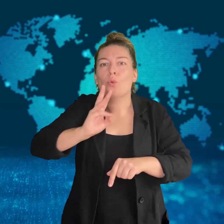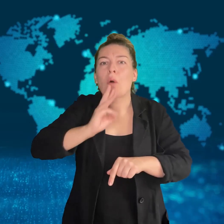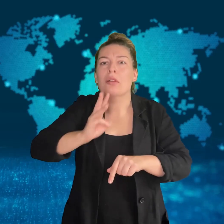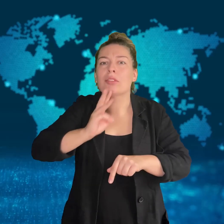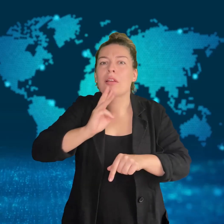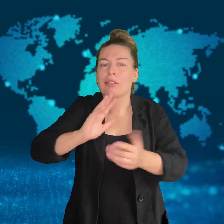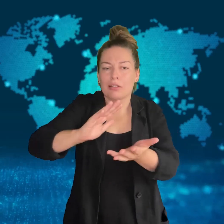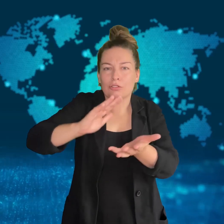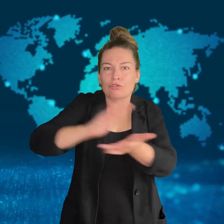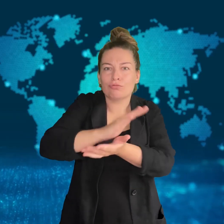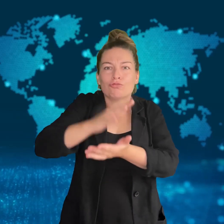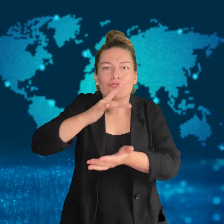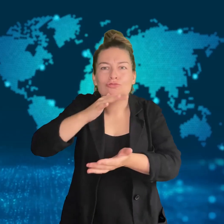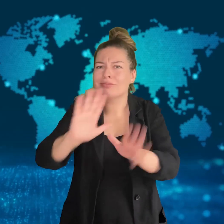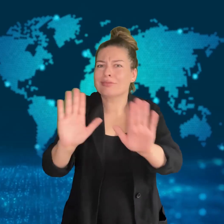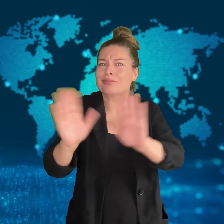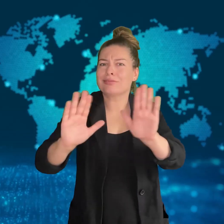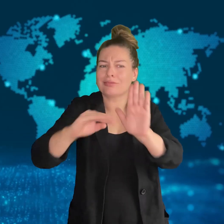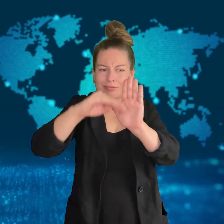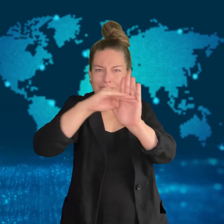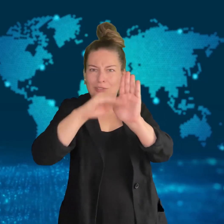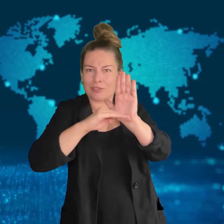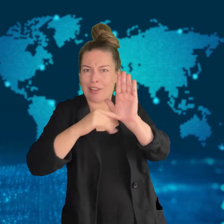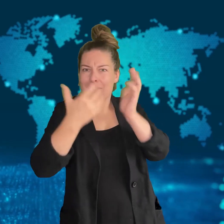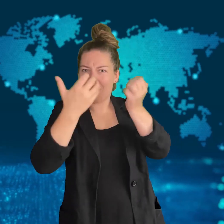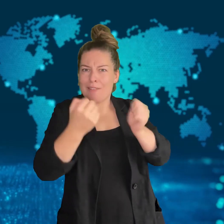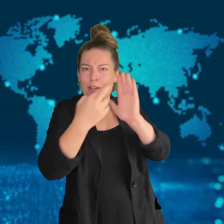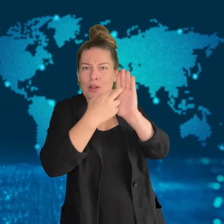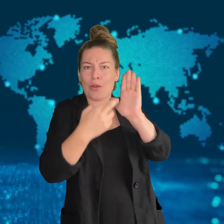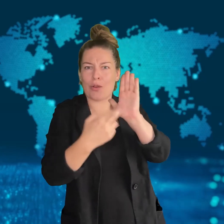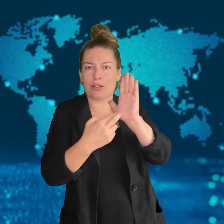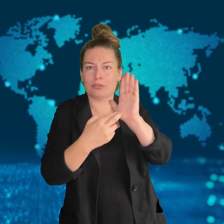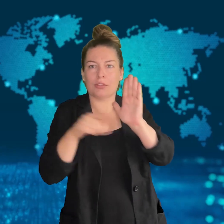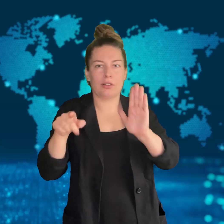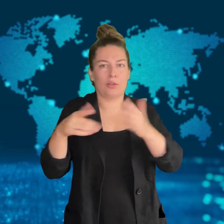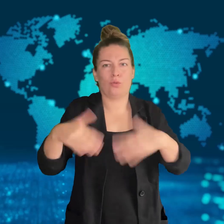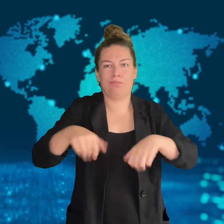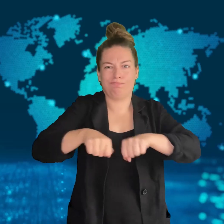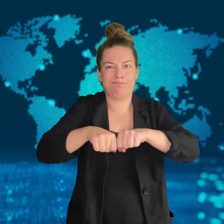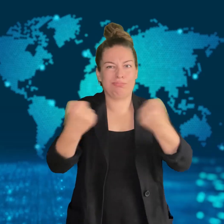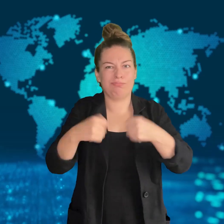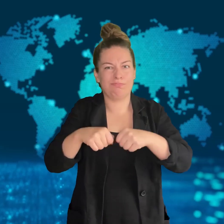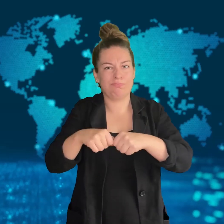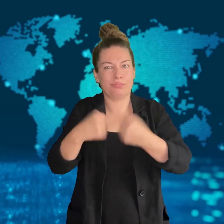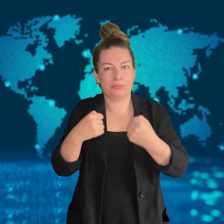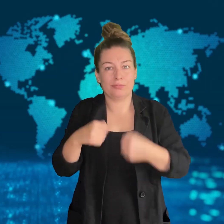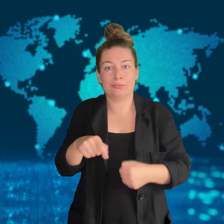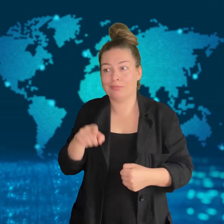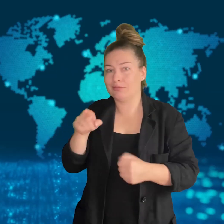ExxonMobil claimed that "advanced recycling" is